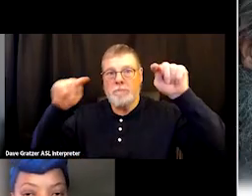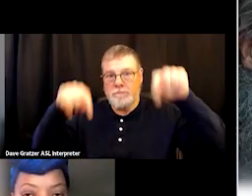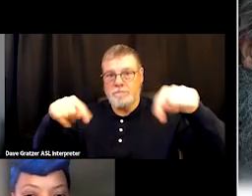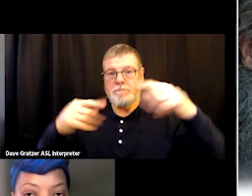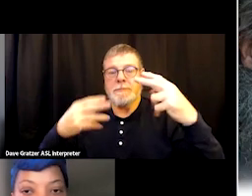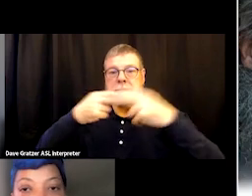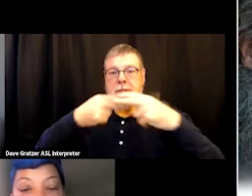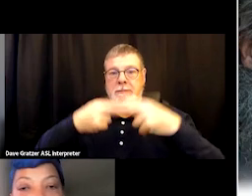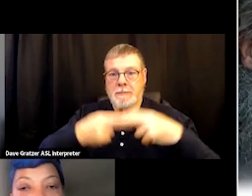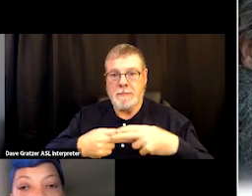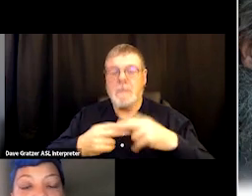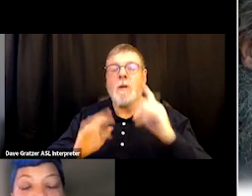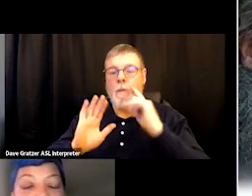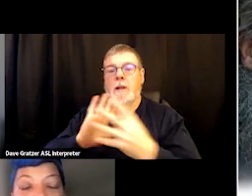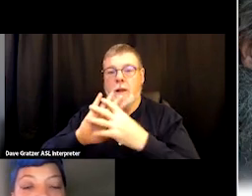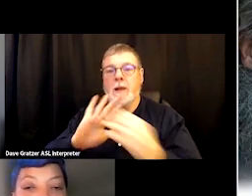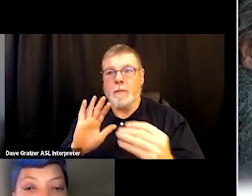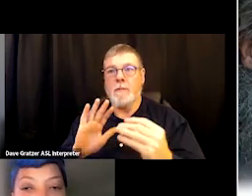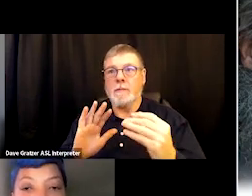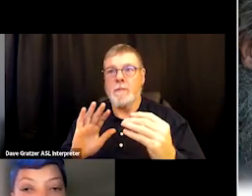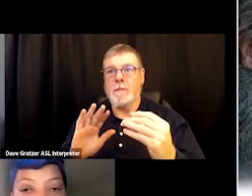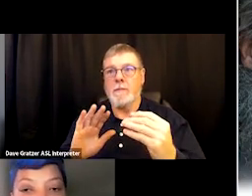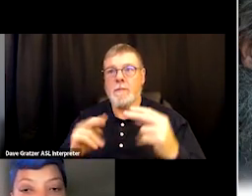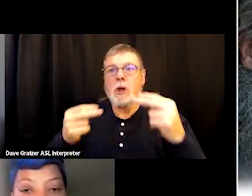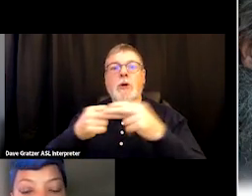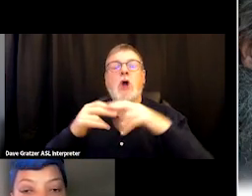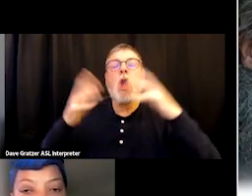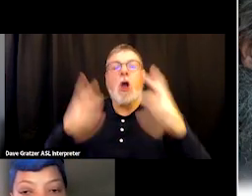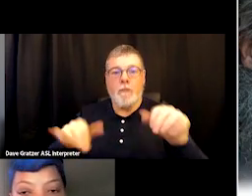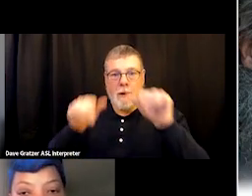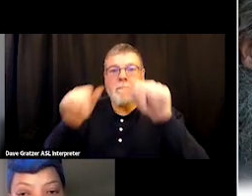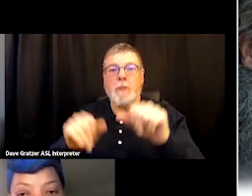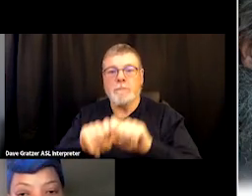and you'll get a copy of the slides. Oh, the copy of the slides are already posted so you can get them there.